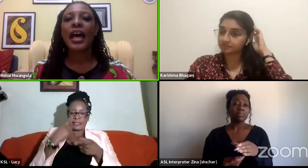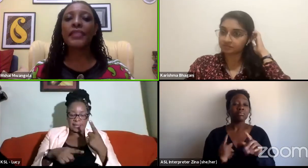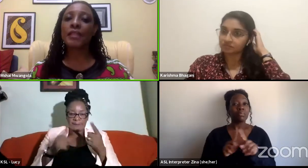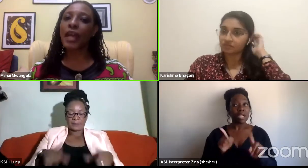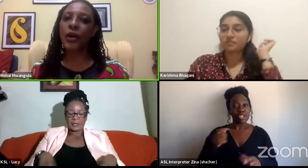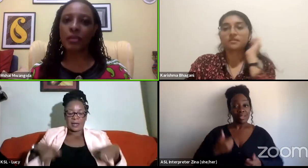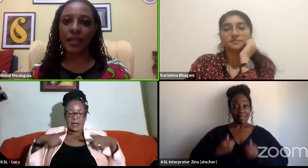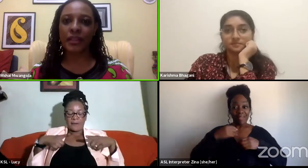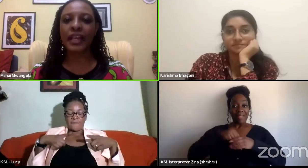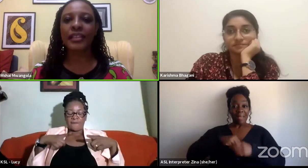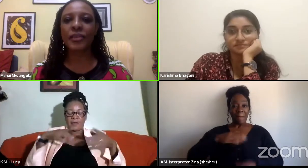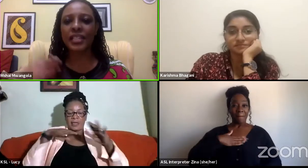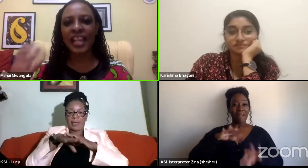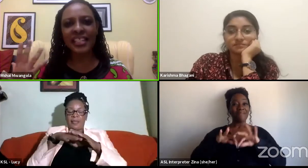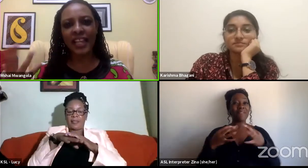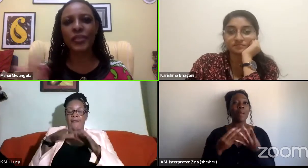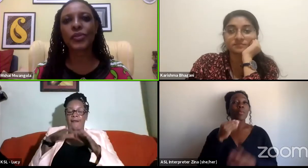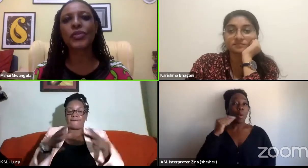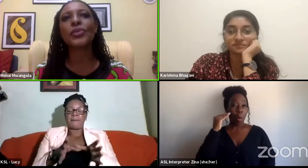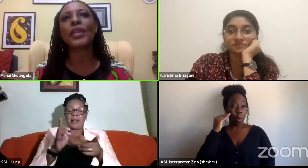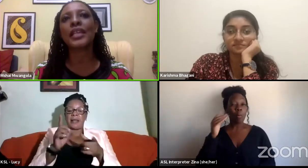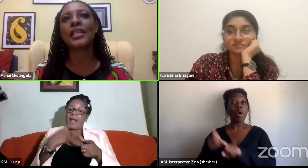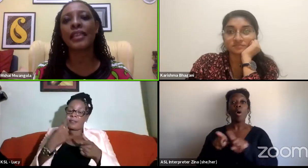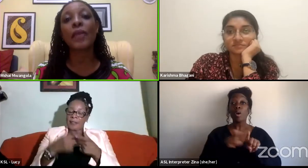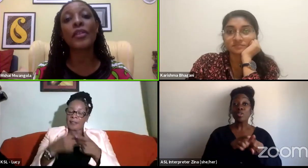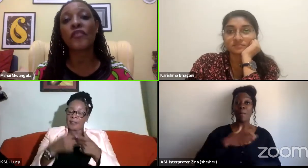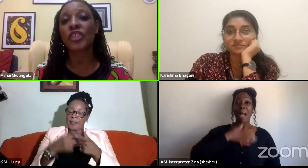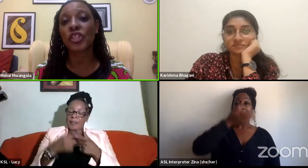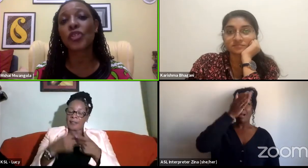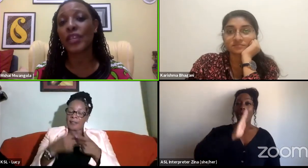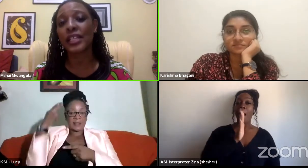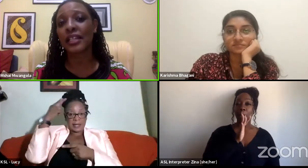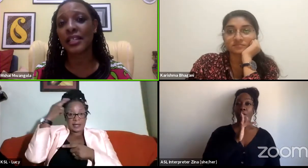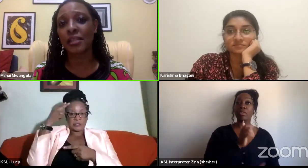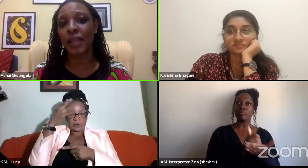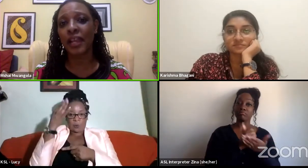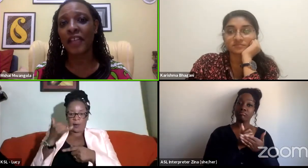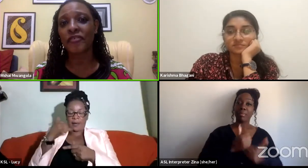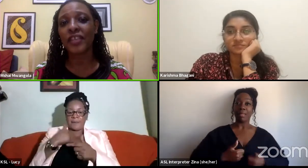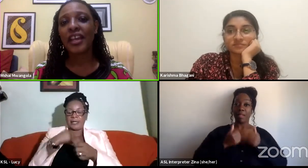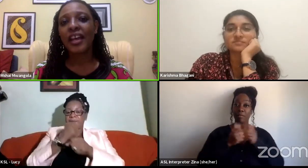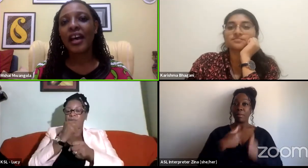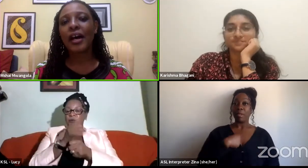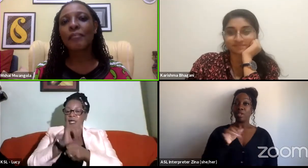and then my godmother and the reason I cite those two is that they were the first storytellers in my life.